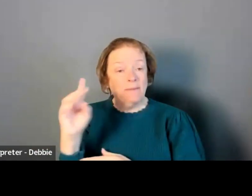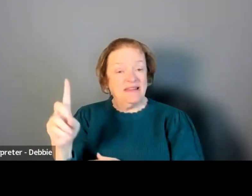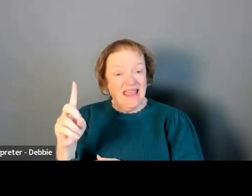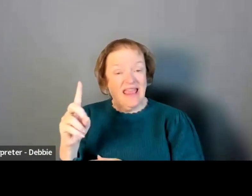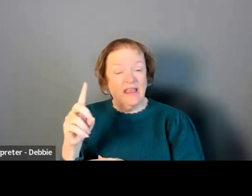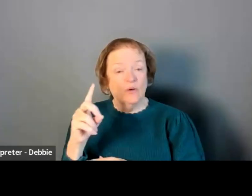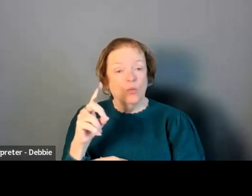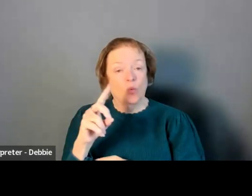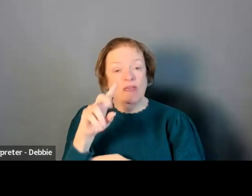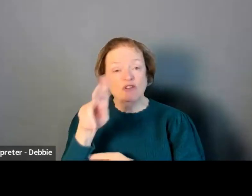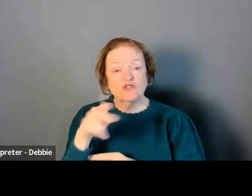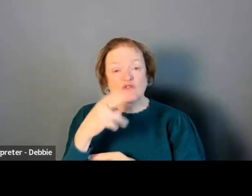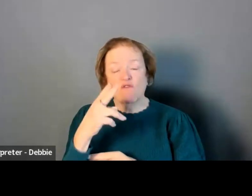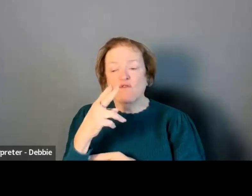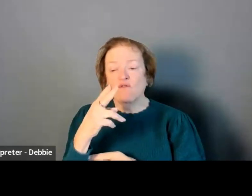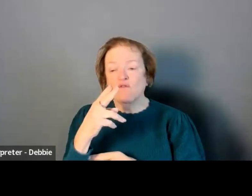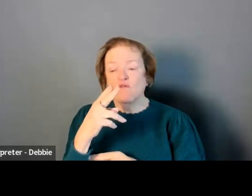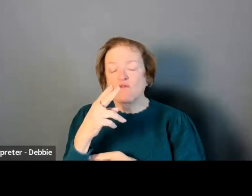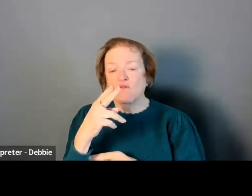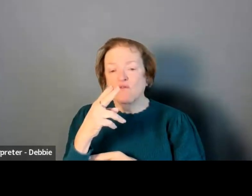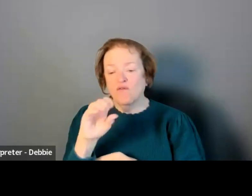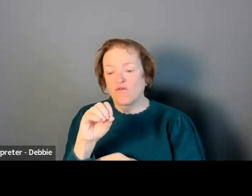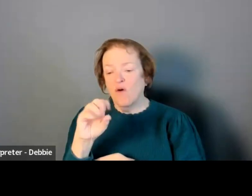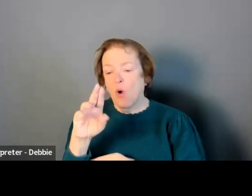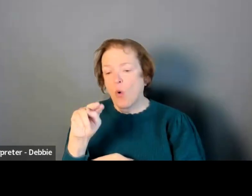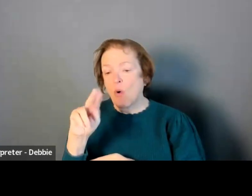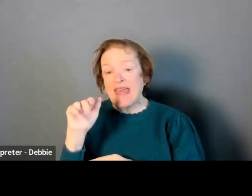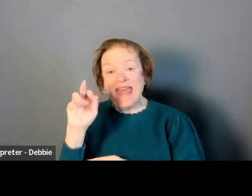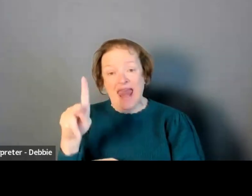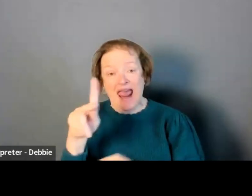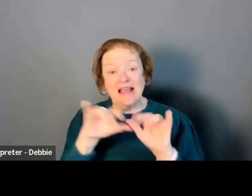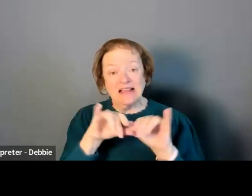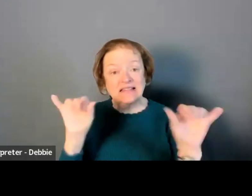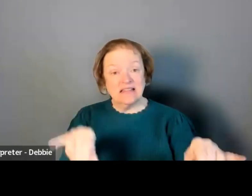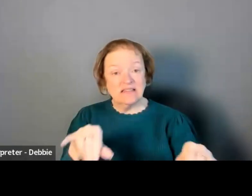Because they are to us. We love the Phonak system because we can do hearing aids,